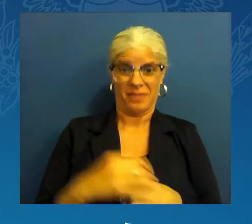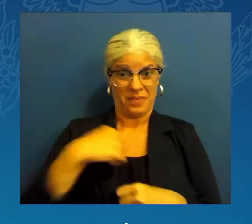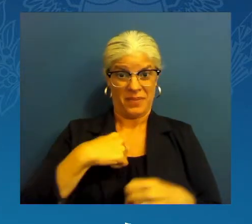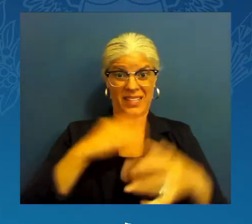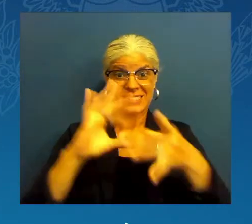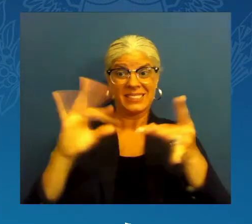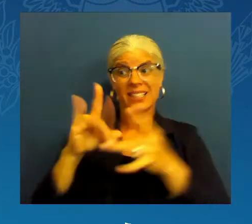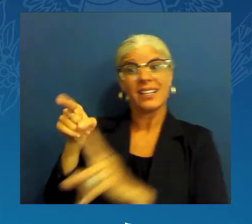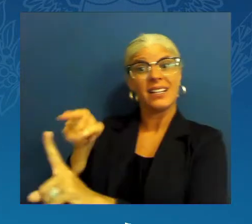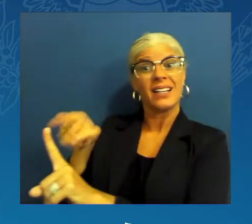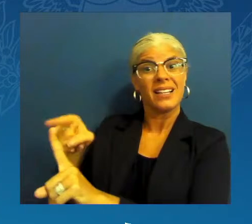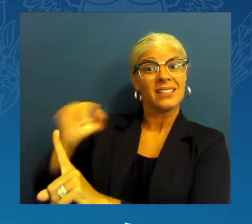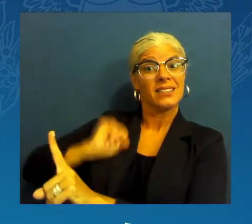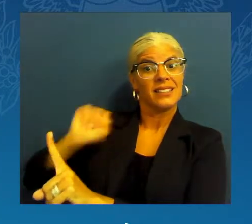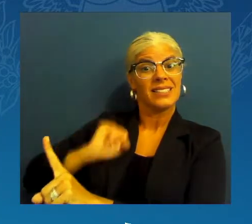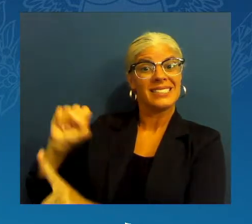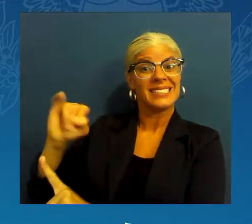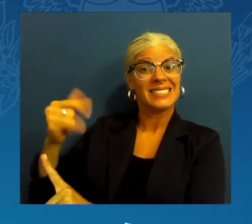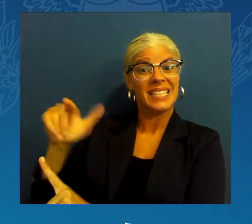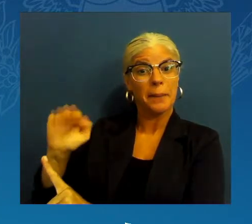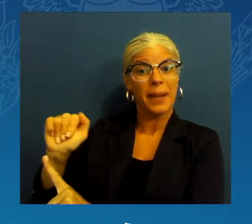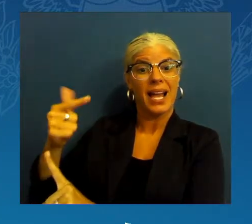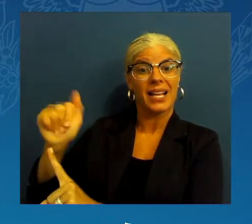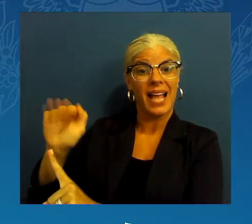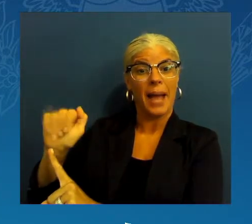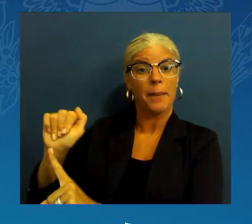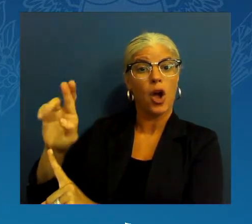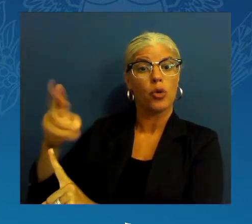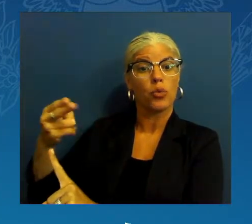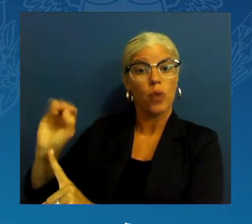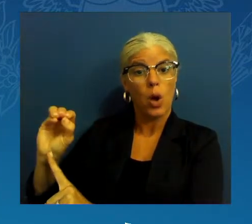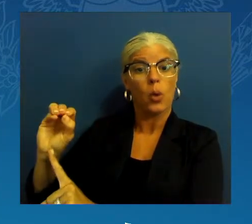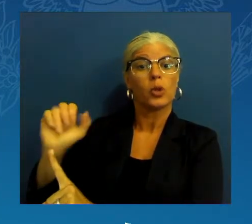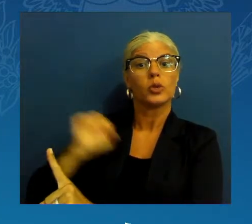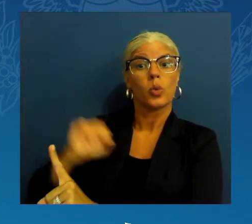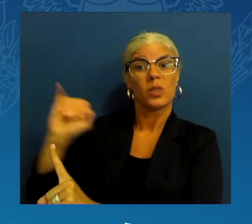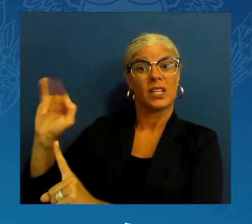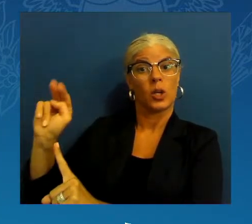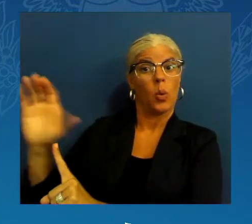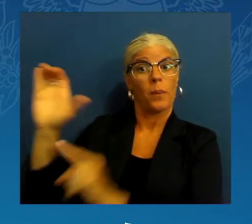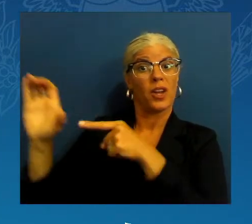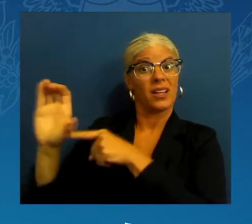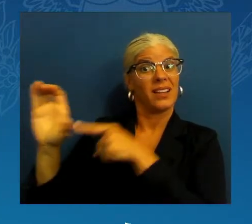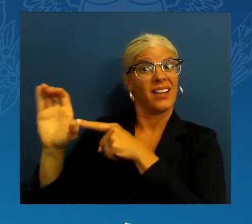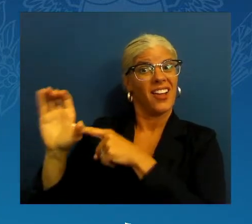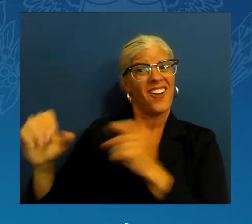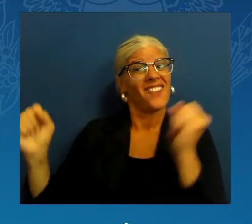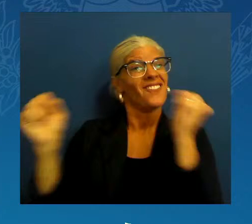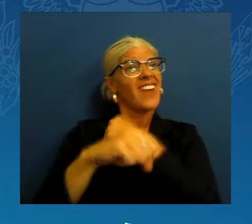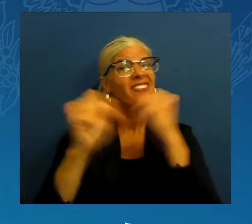ours is a fight for the future, and it is a fight for freedom.